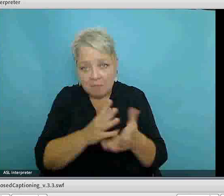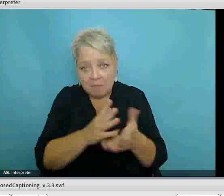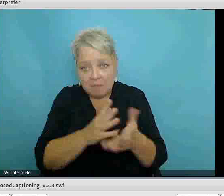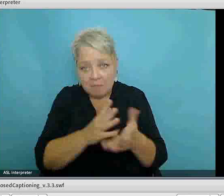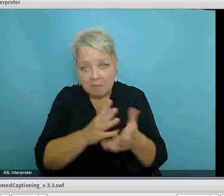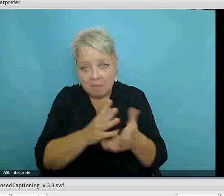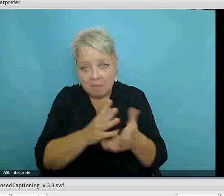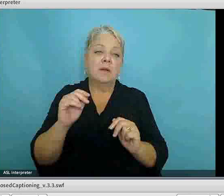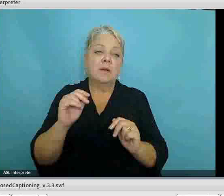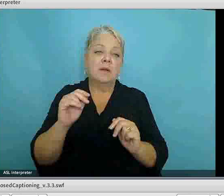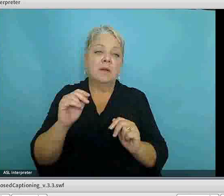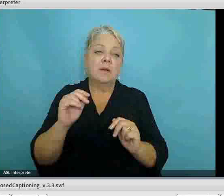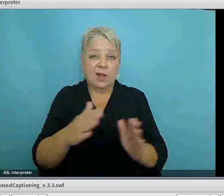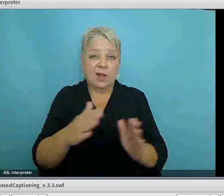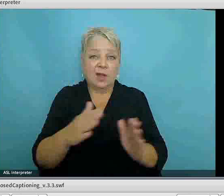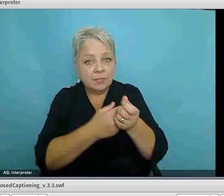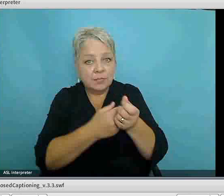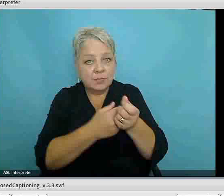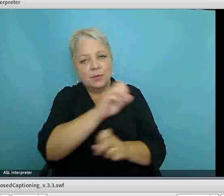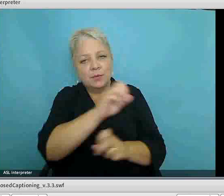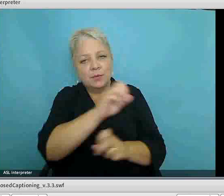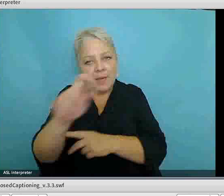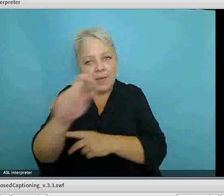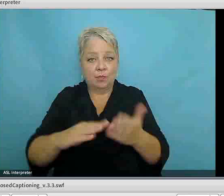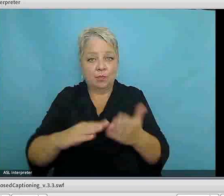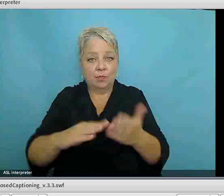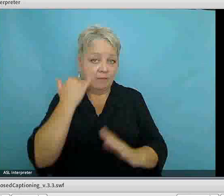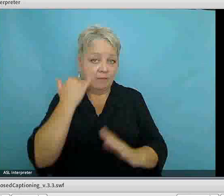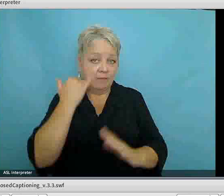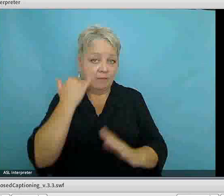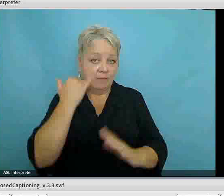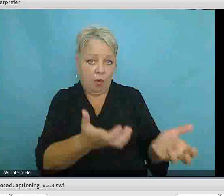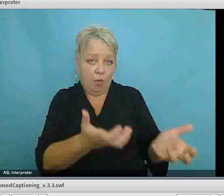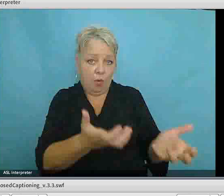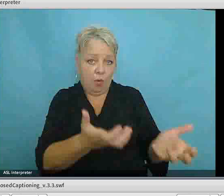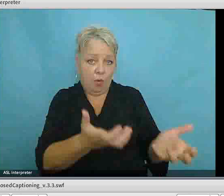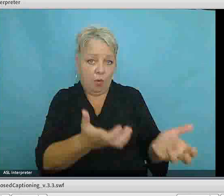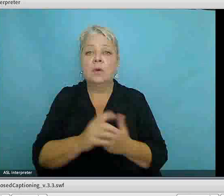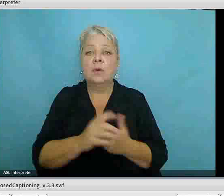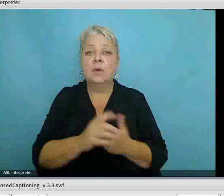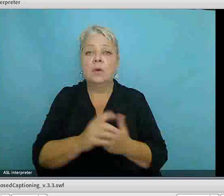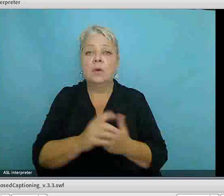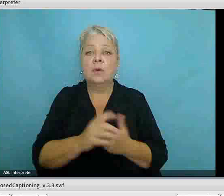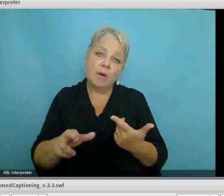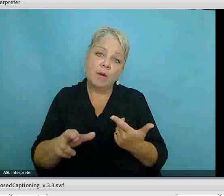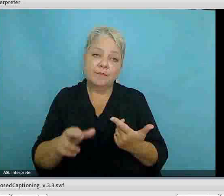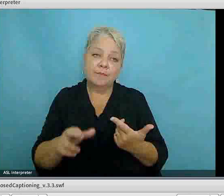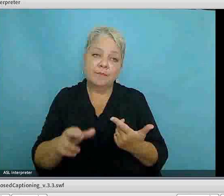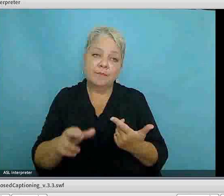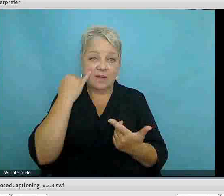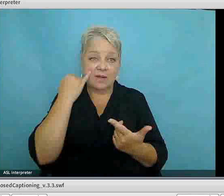But even aside from that, the One Care plan can provide services for people and facilities